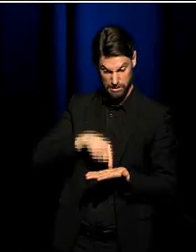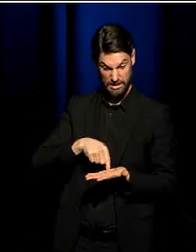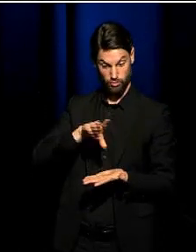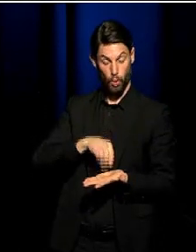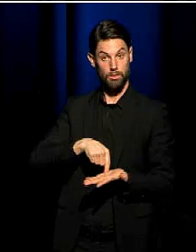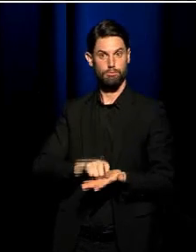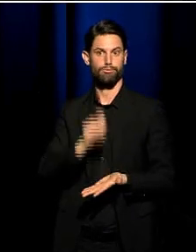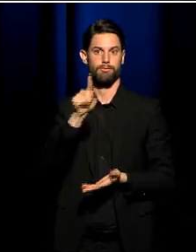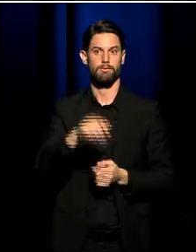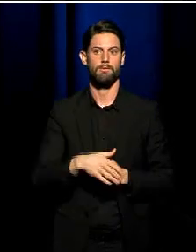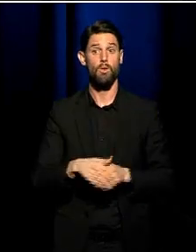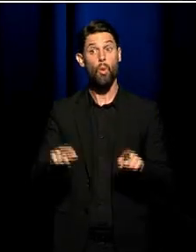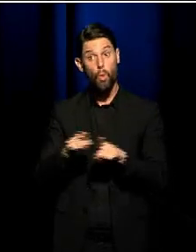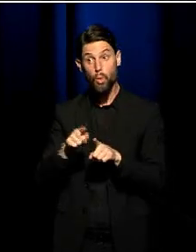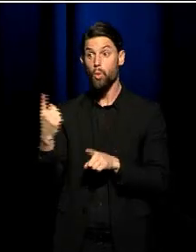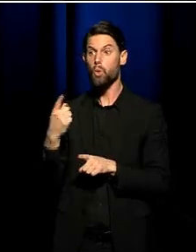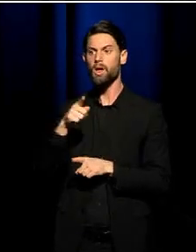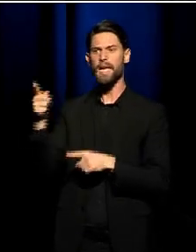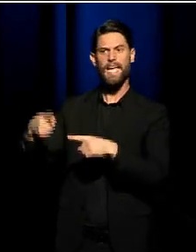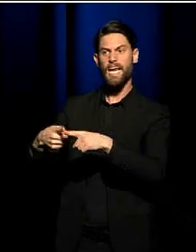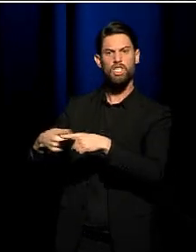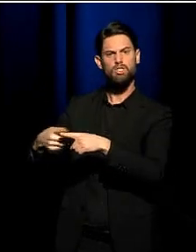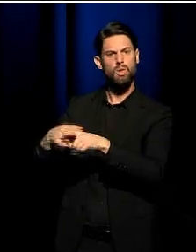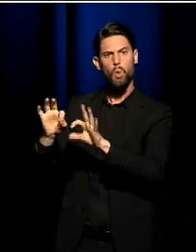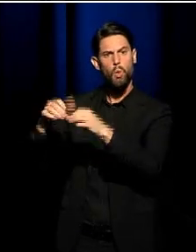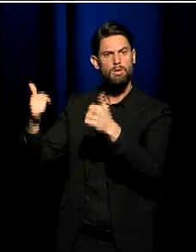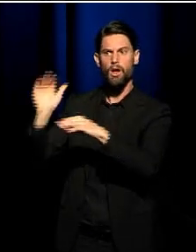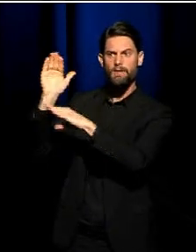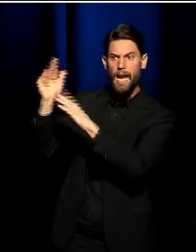language in making submissions. The Commission must accept responsibility